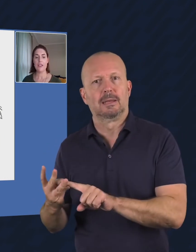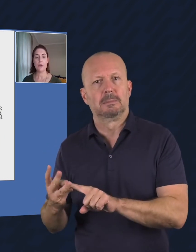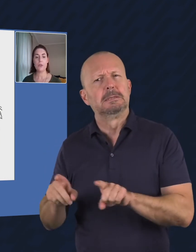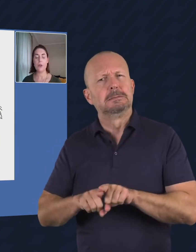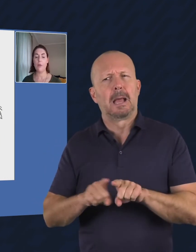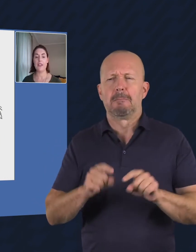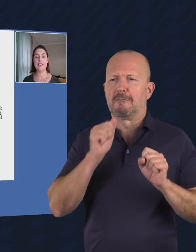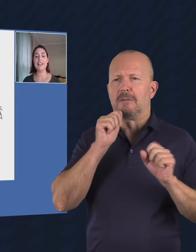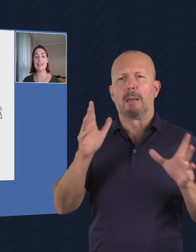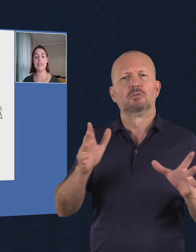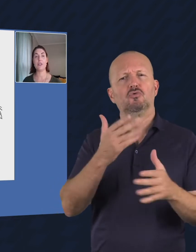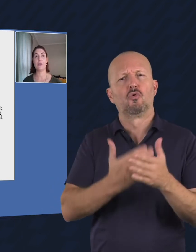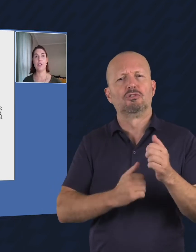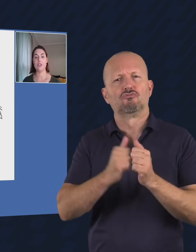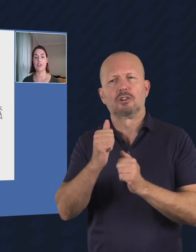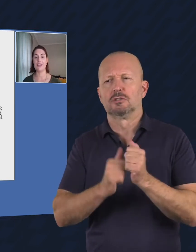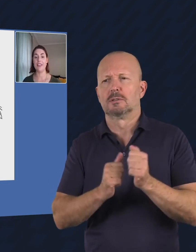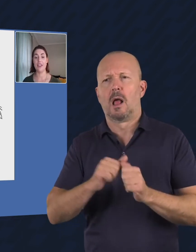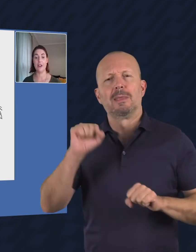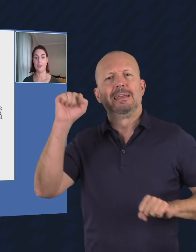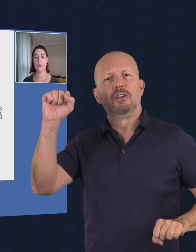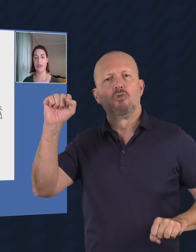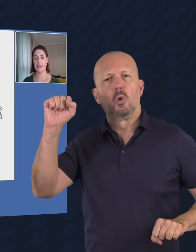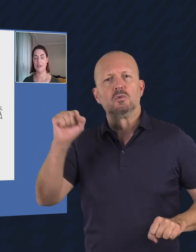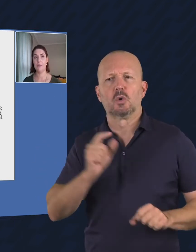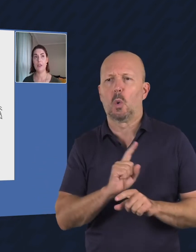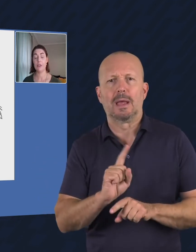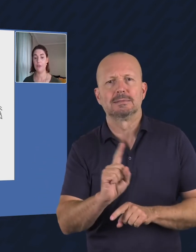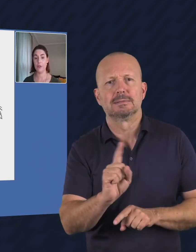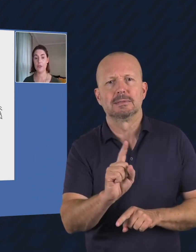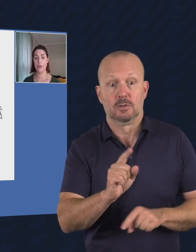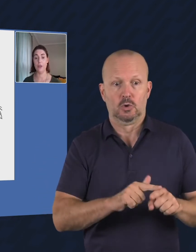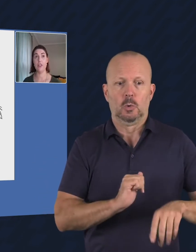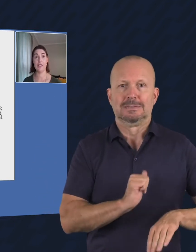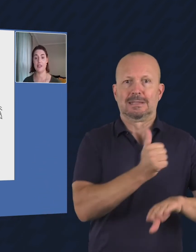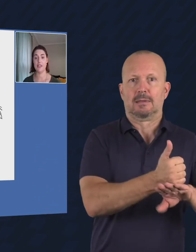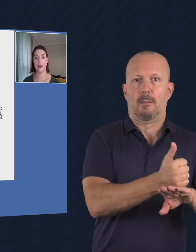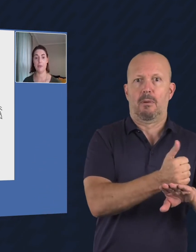It's also obvious in classic story structures like the hero's quest. The first third is the set-up,